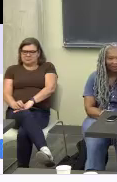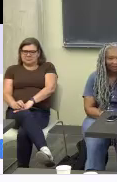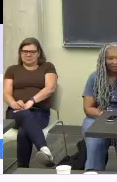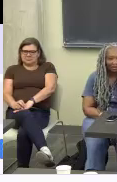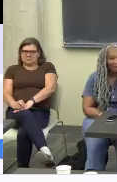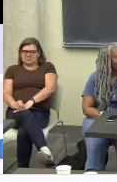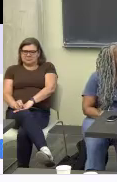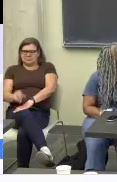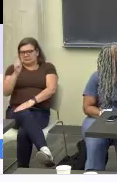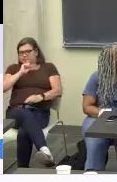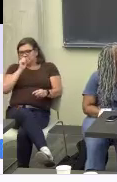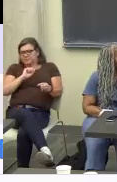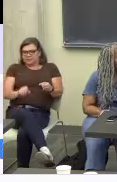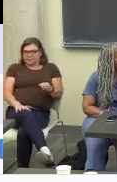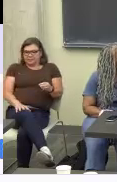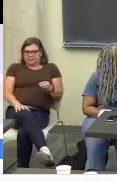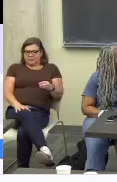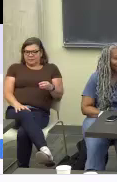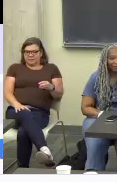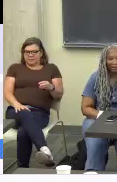There right now. Oh, well, we want to go for ice cream.